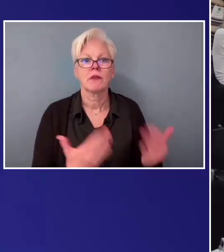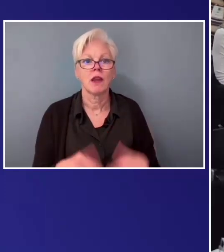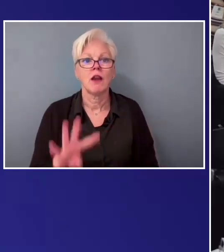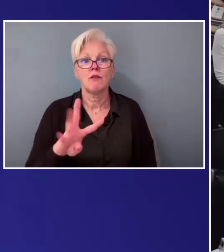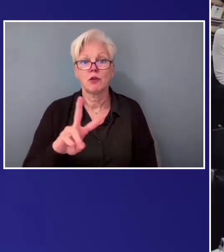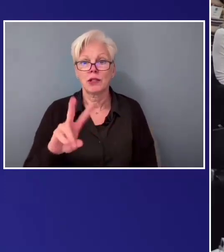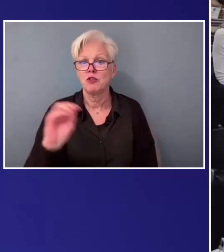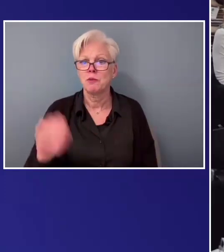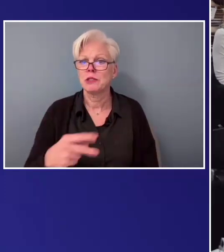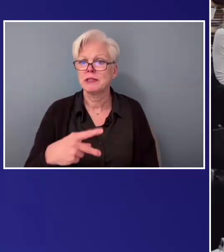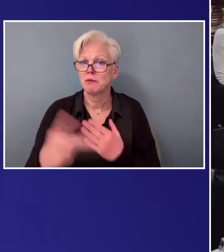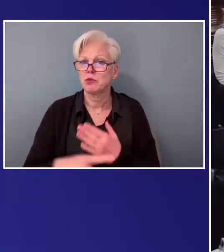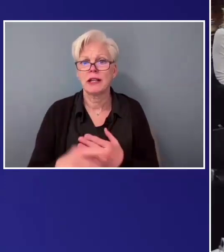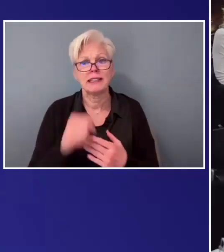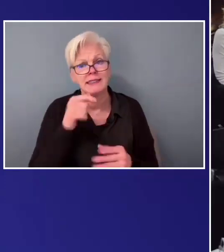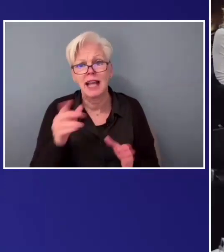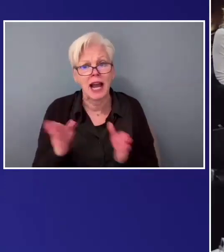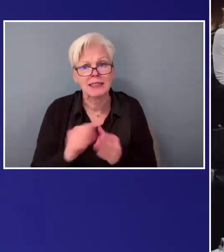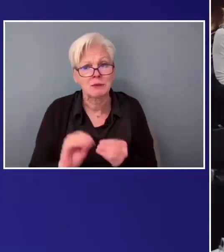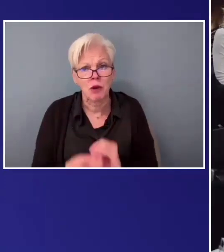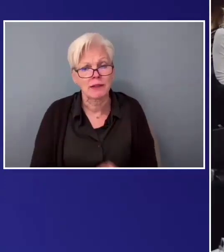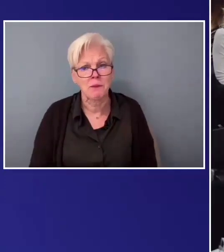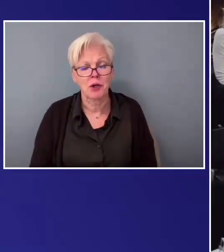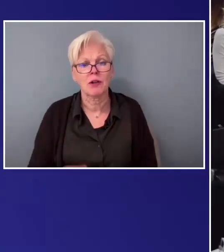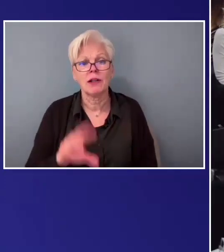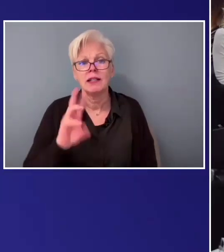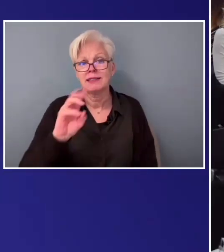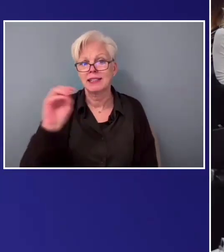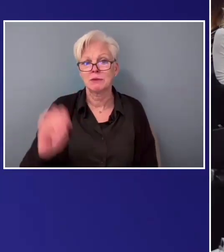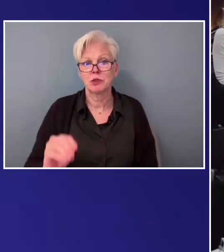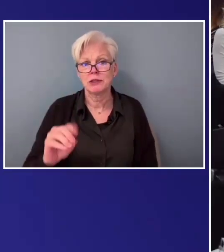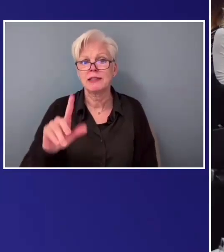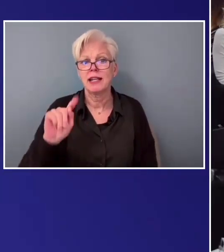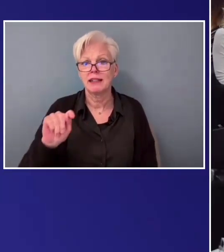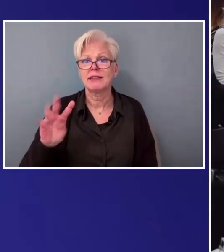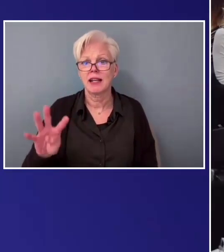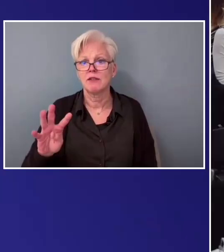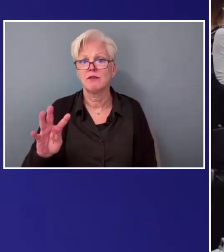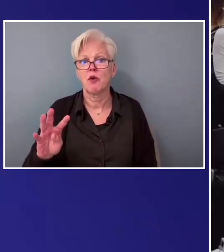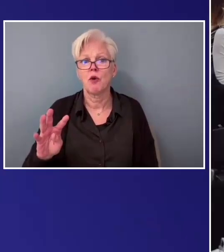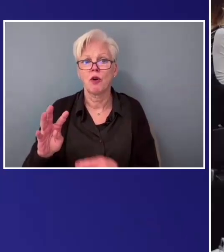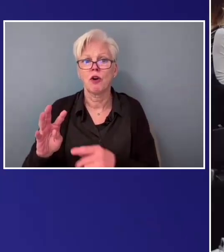number here, 6% of Title IV recipients. What are those 42% of programs that